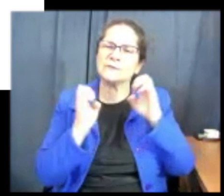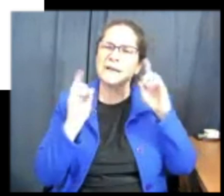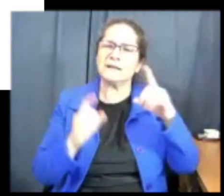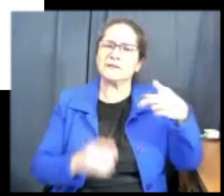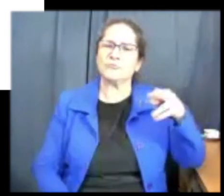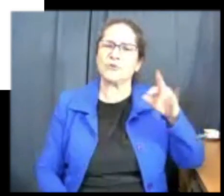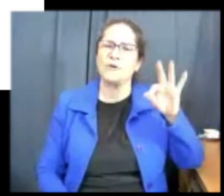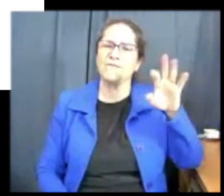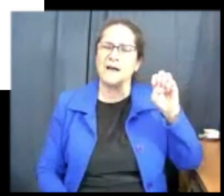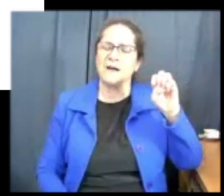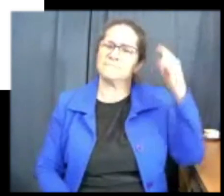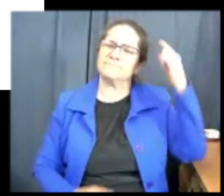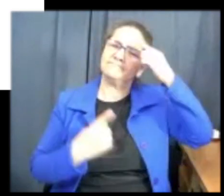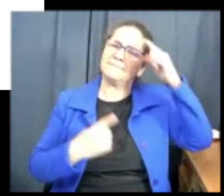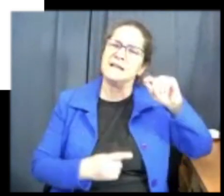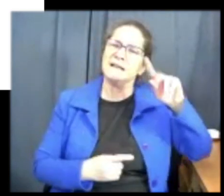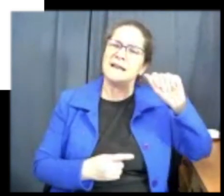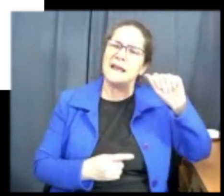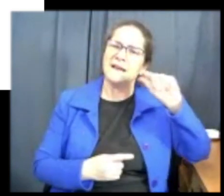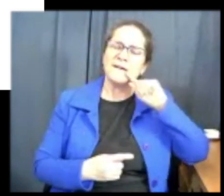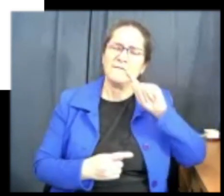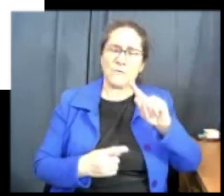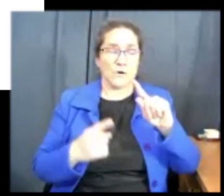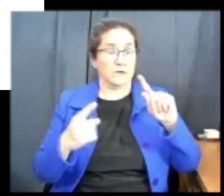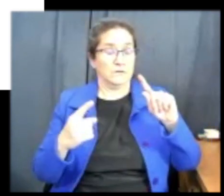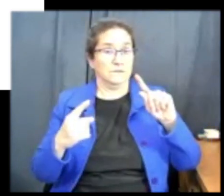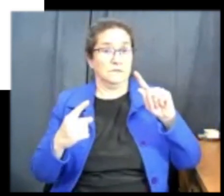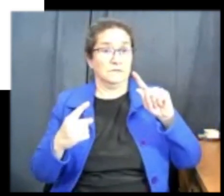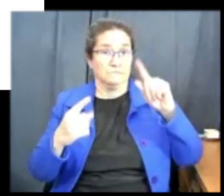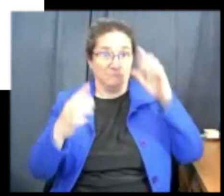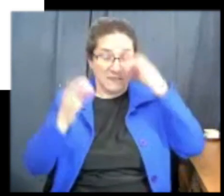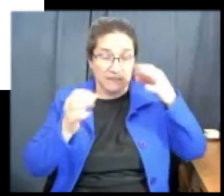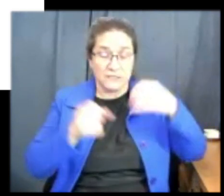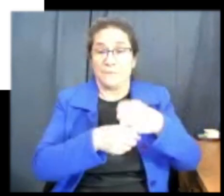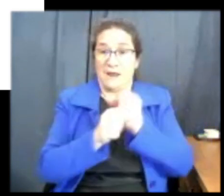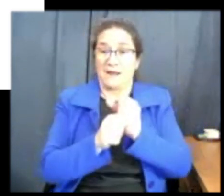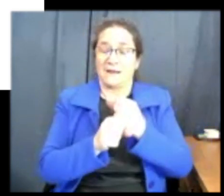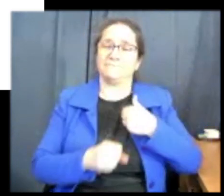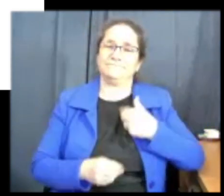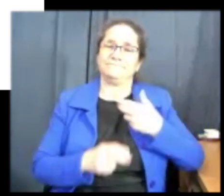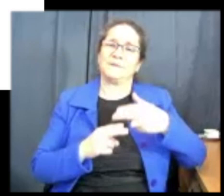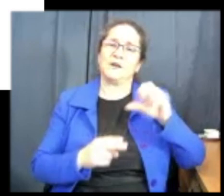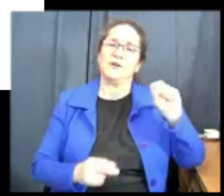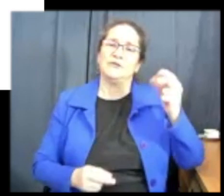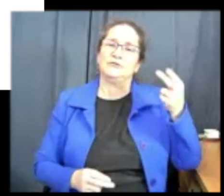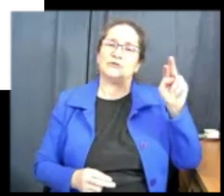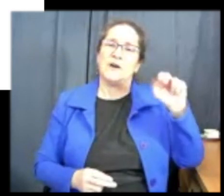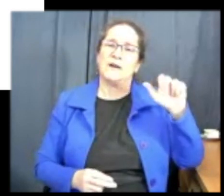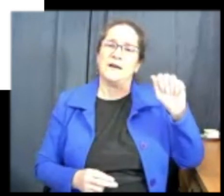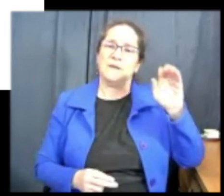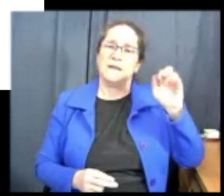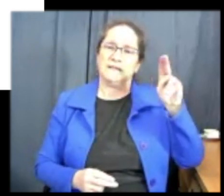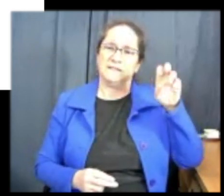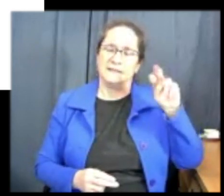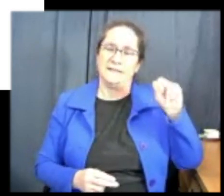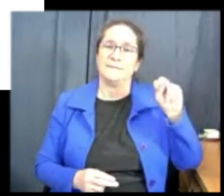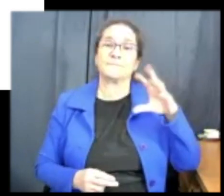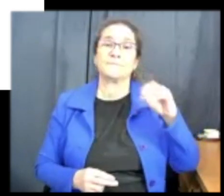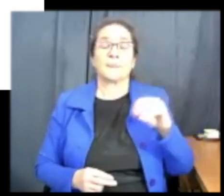I'm Shawna Benson, Program Director of the Teaching Diverse Learners Center at OCALI, and I'm joined today by Andrea DiFrancesco, who